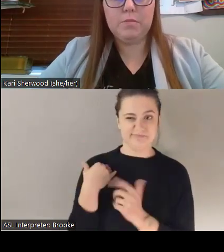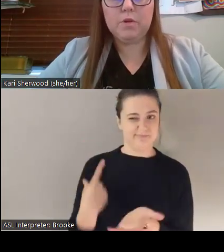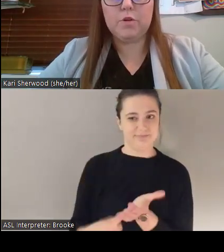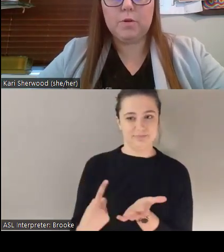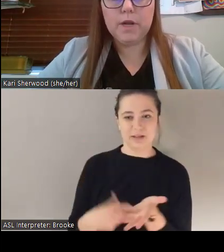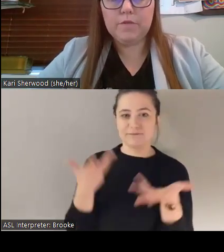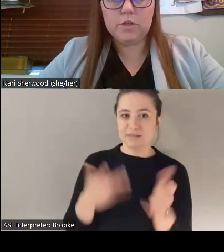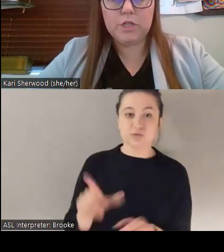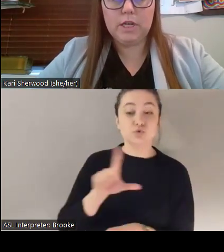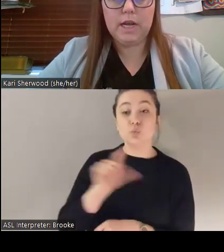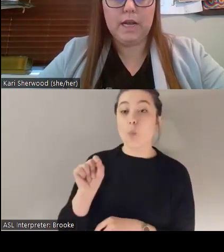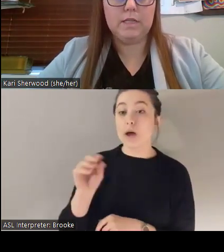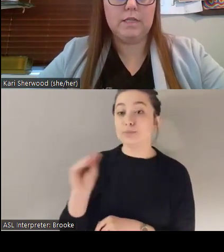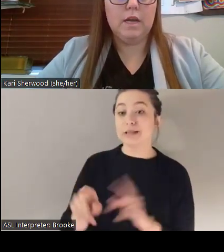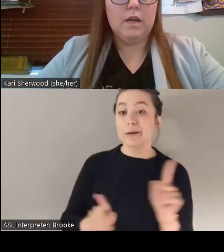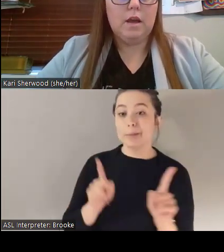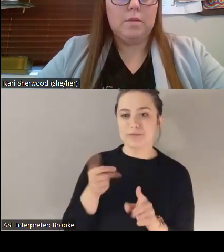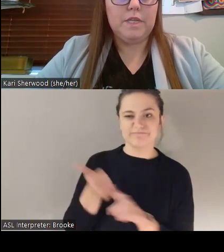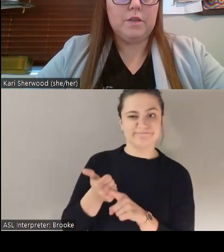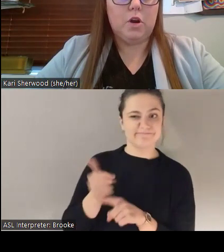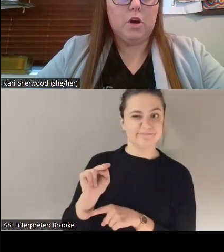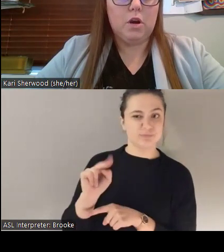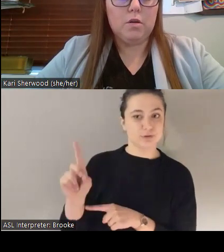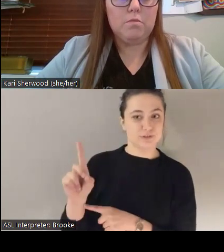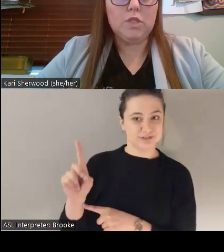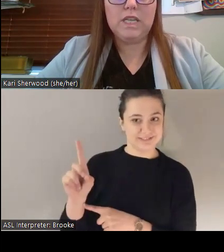of people are neurodivergent, and these are mostly